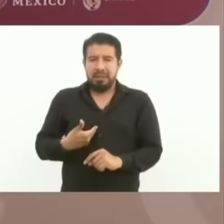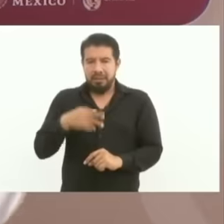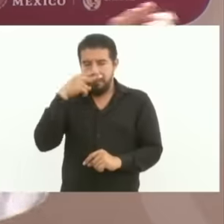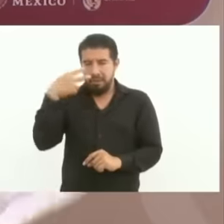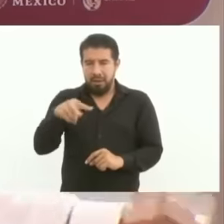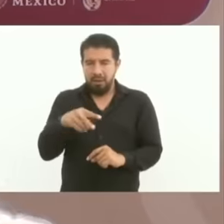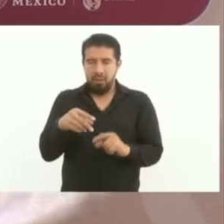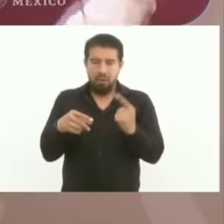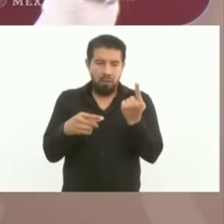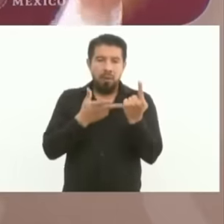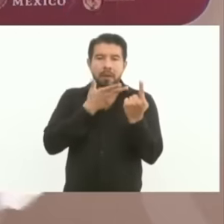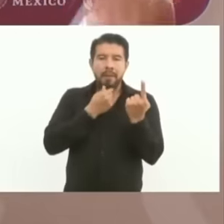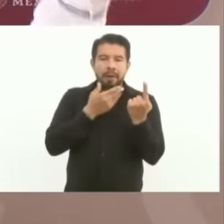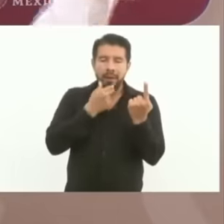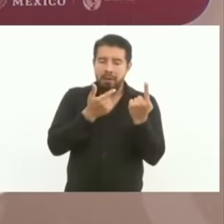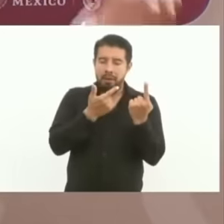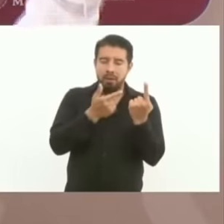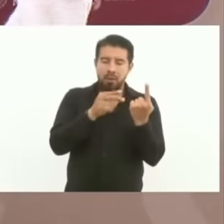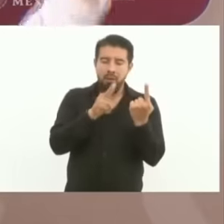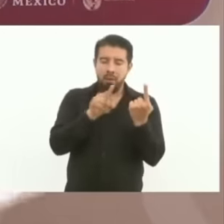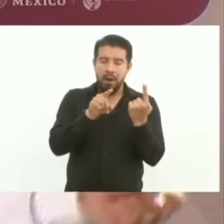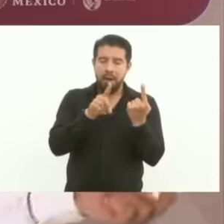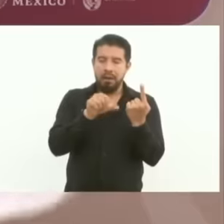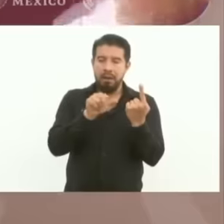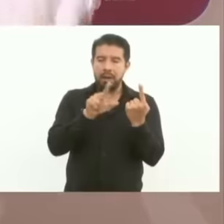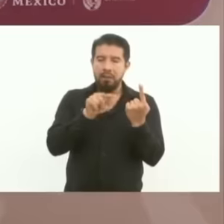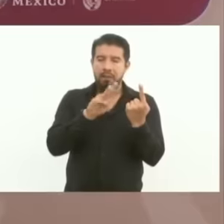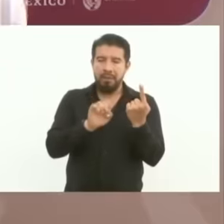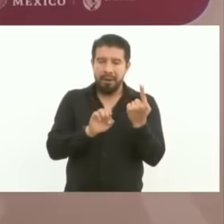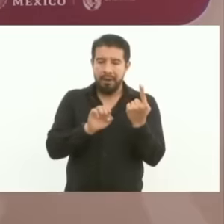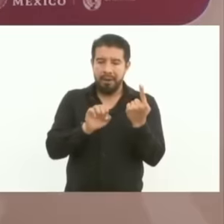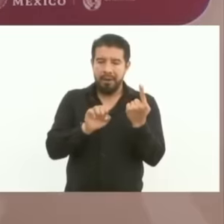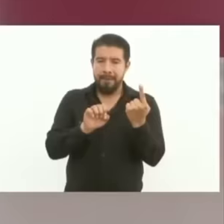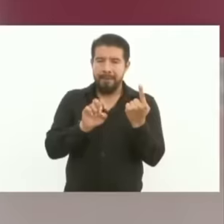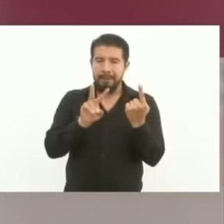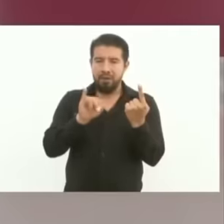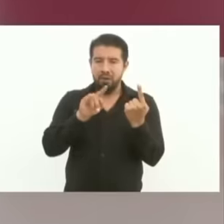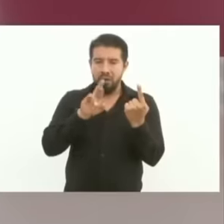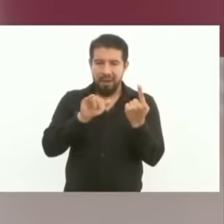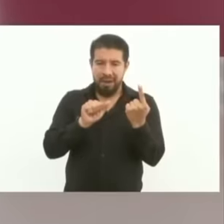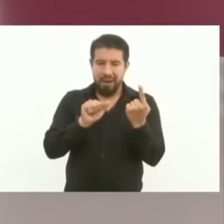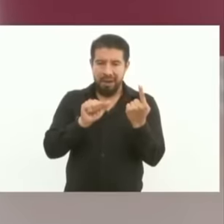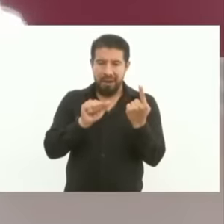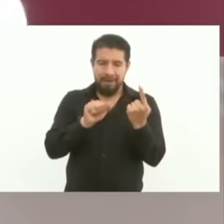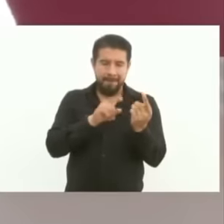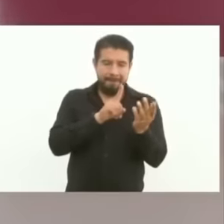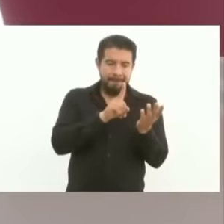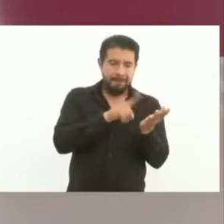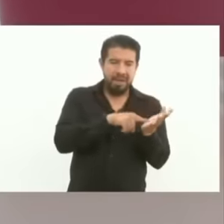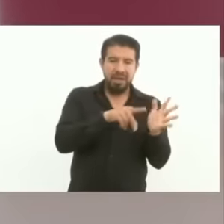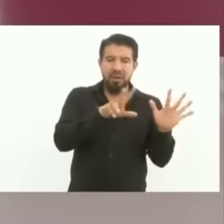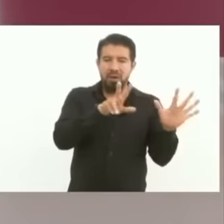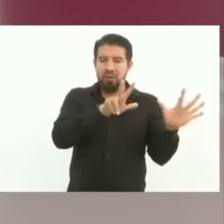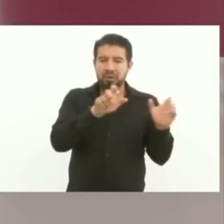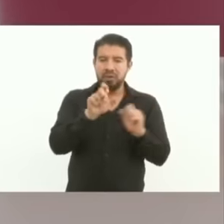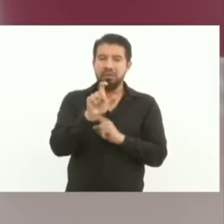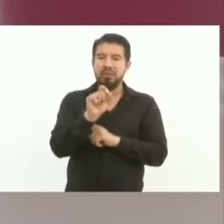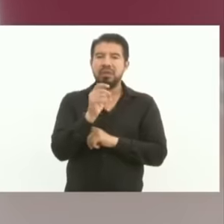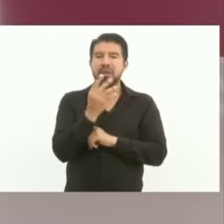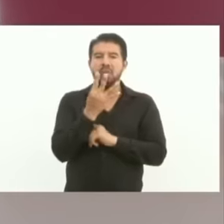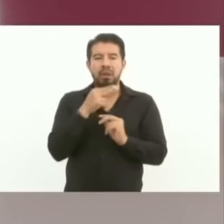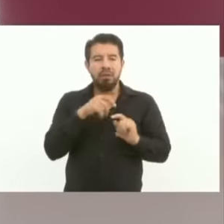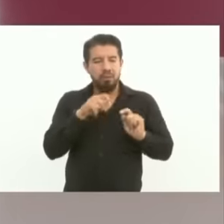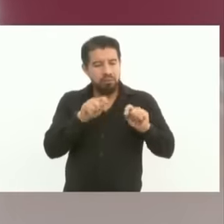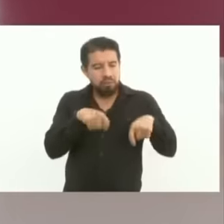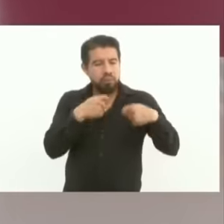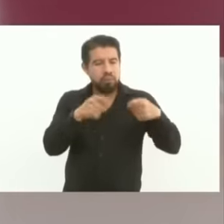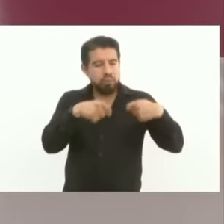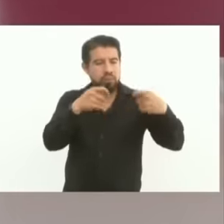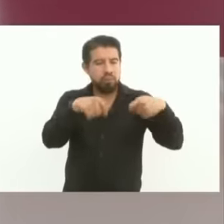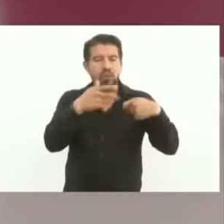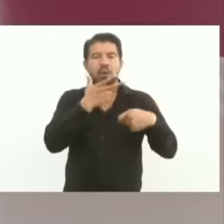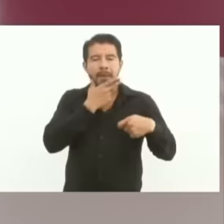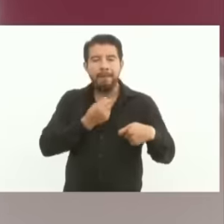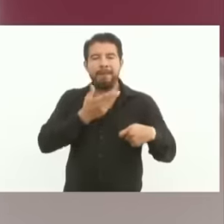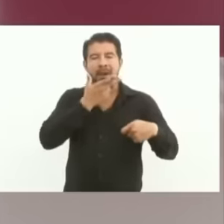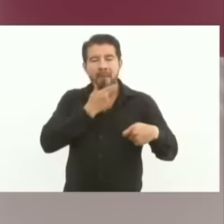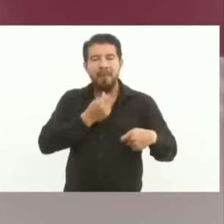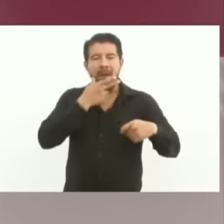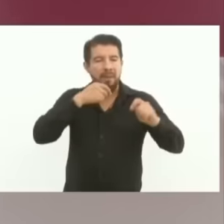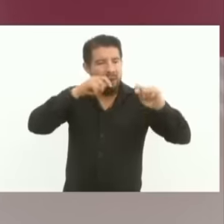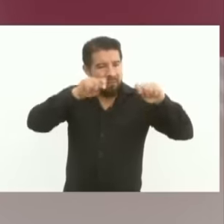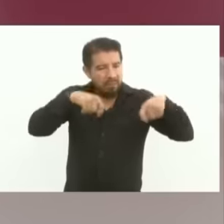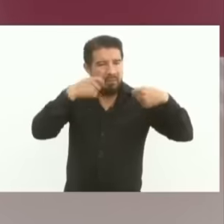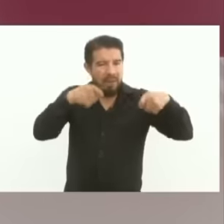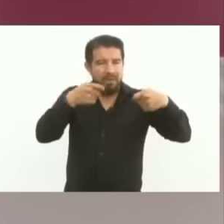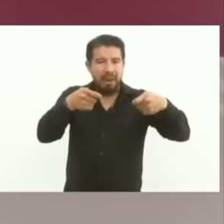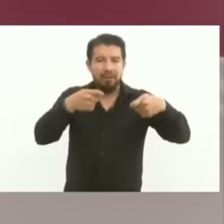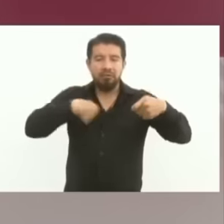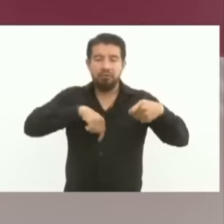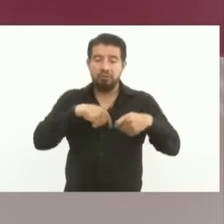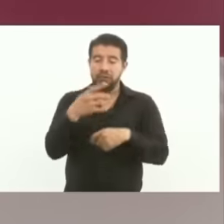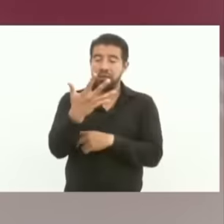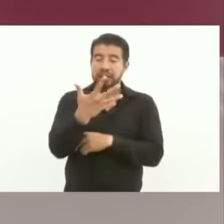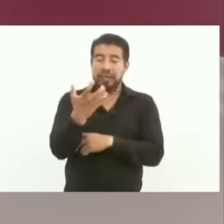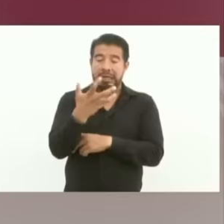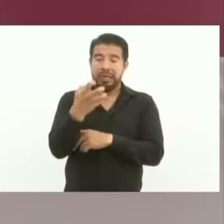from 1824 until now 200 years of pure man in the presidency. So we have 500 years since